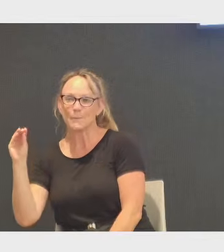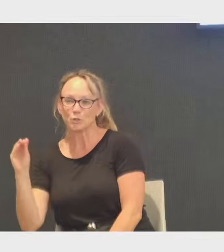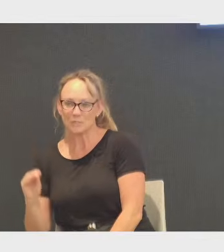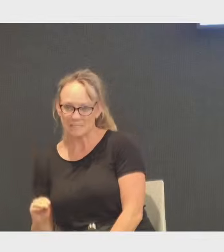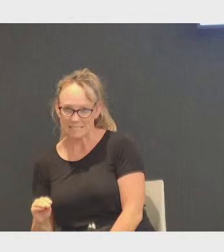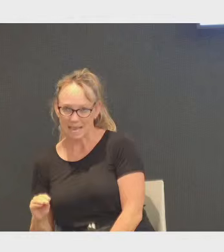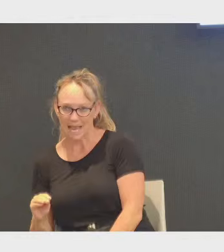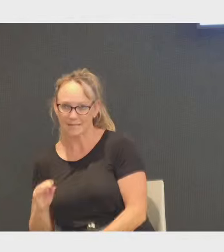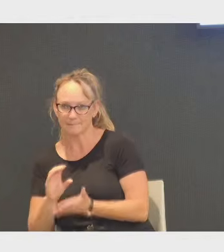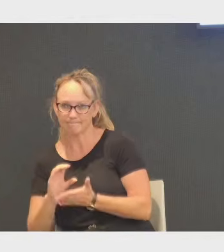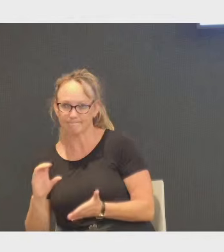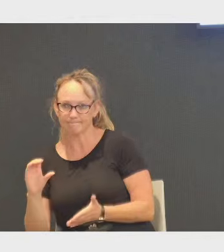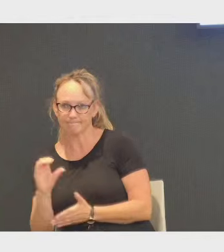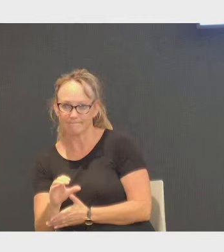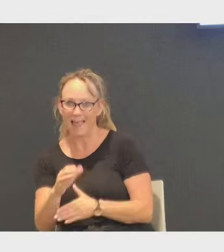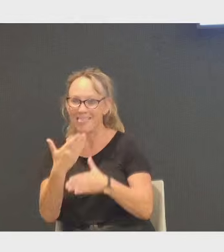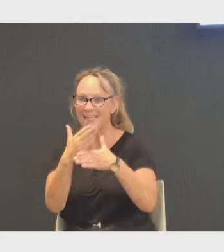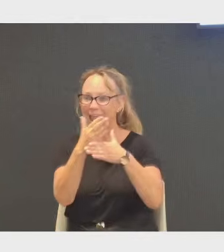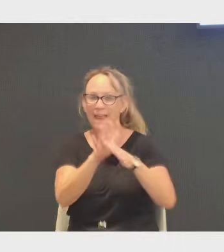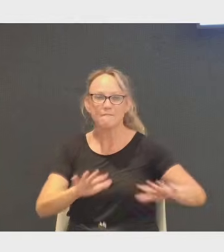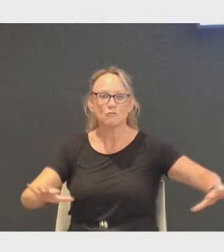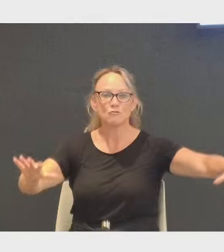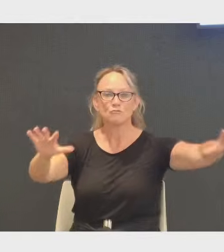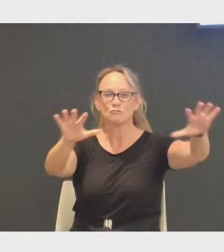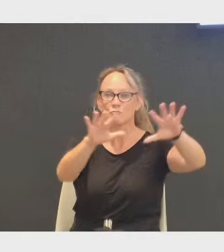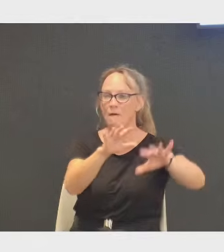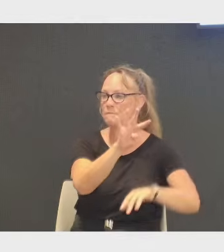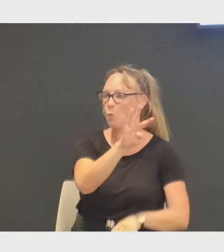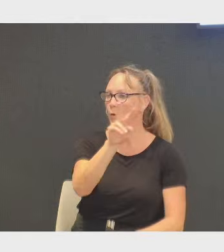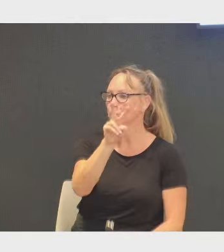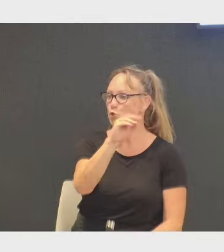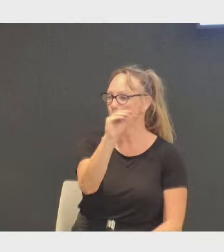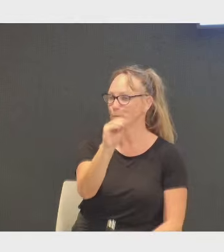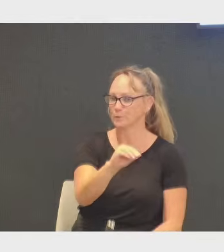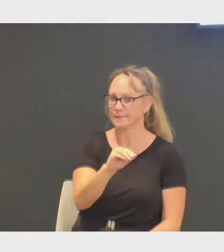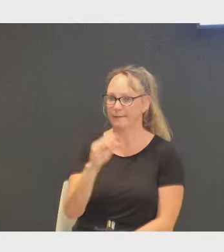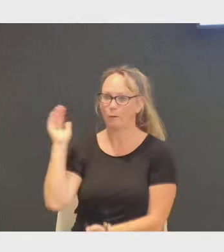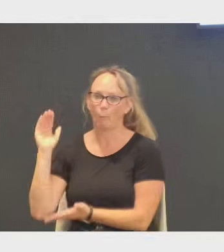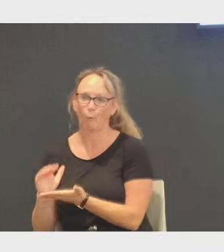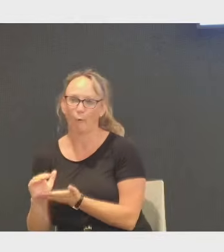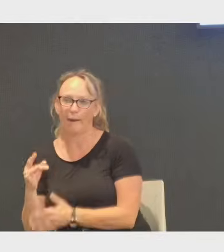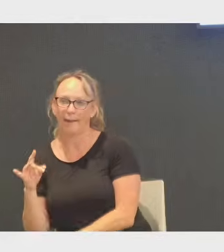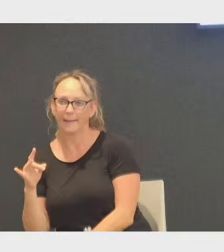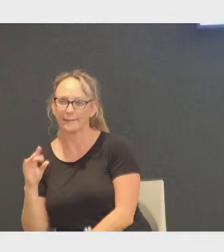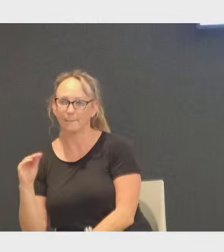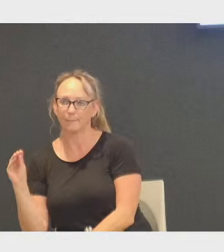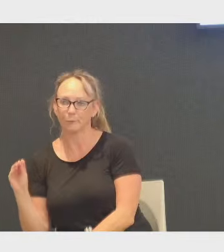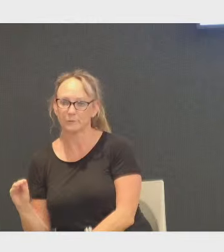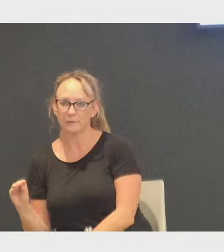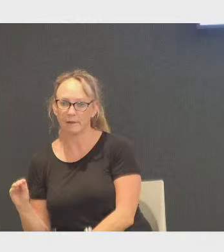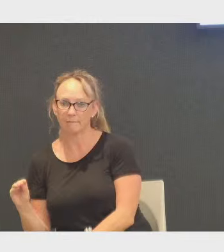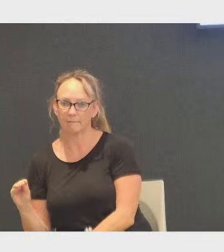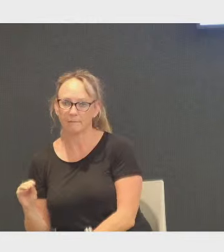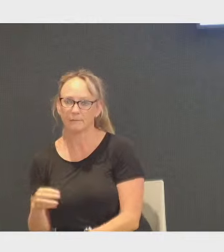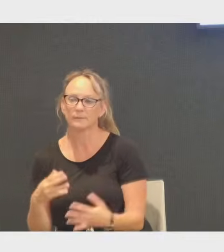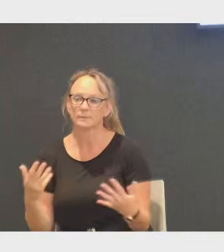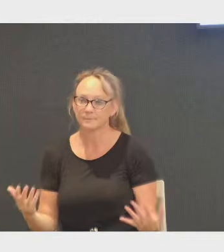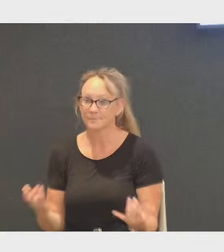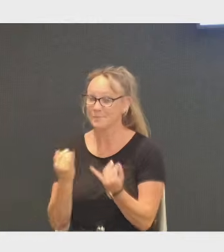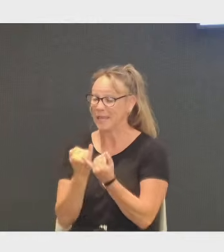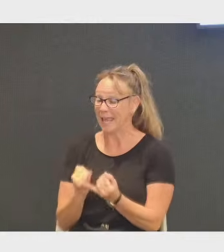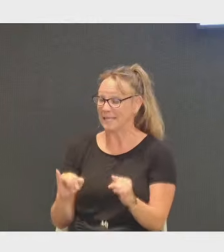42%. these are the independent reviews that were conducted as a part of the tax review process.